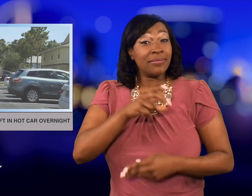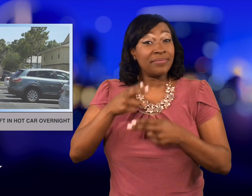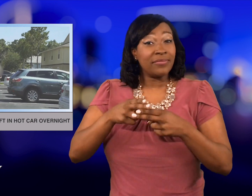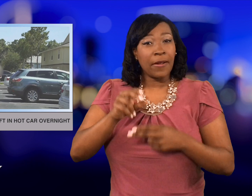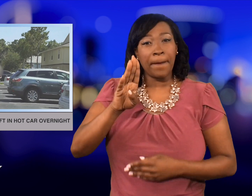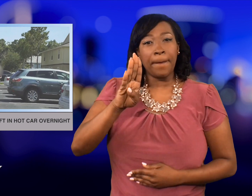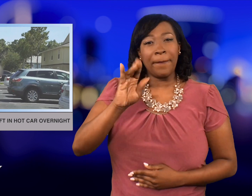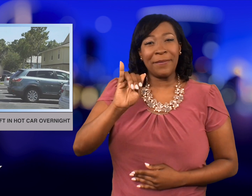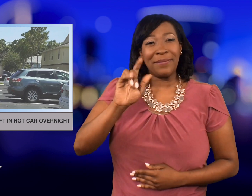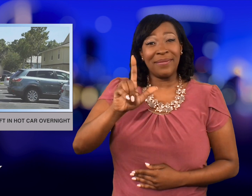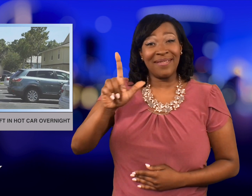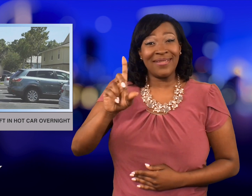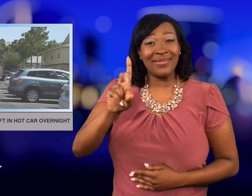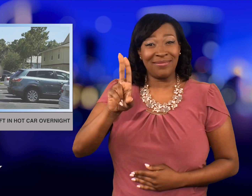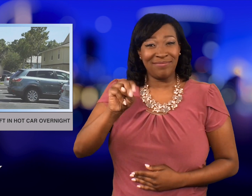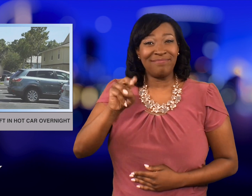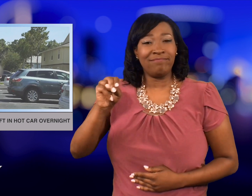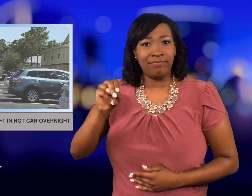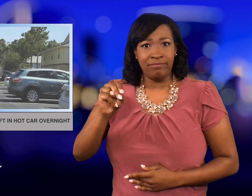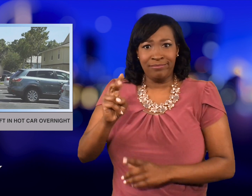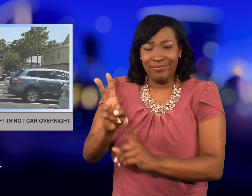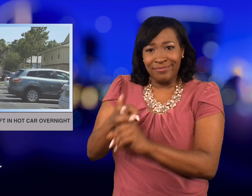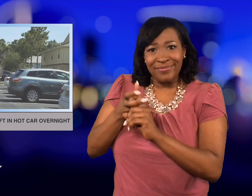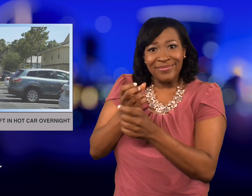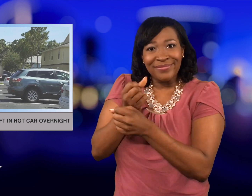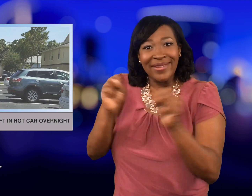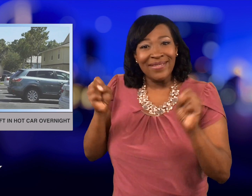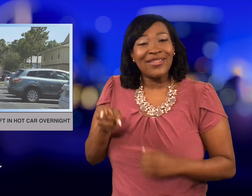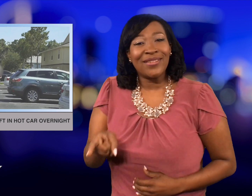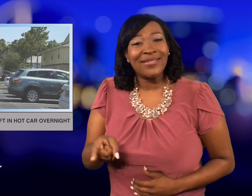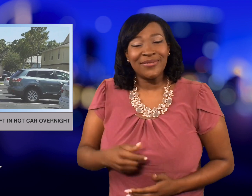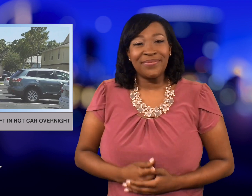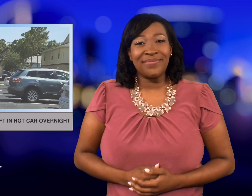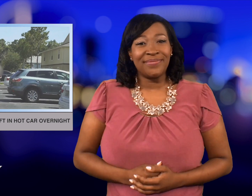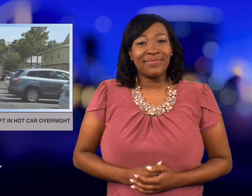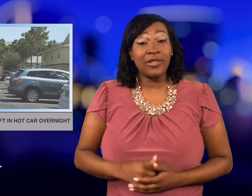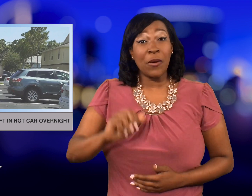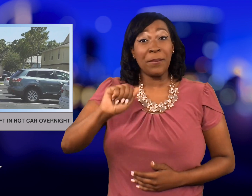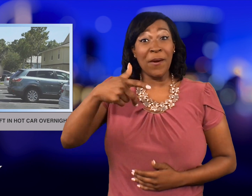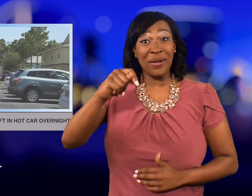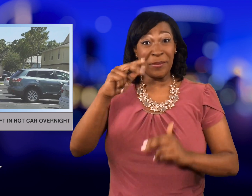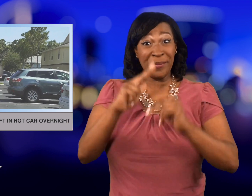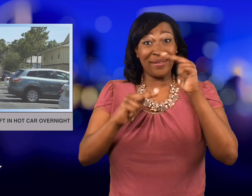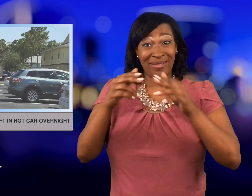girl who was allegedly left in a hot car back in June.